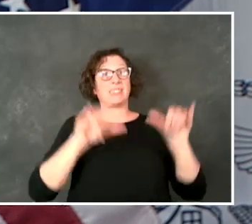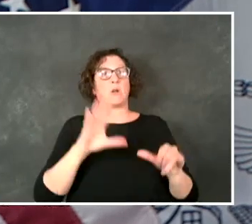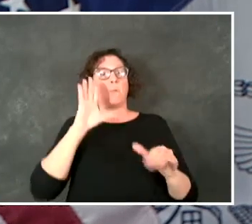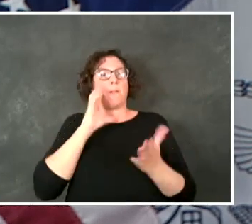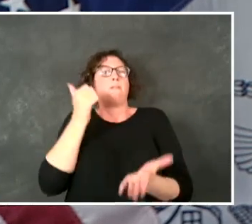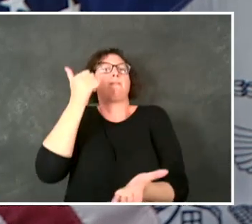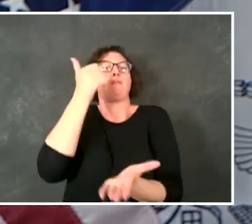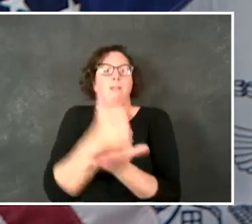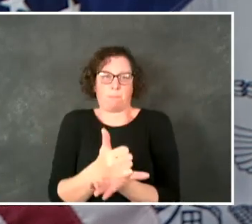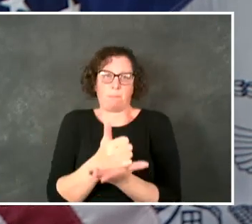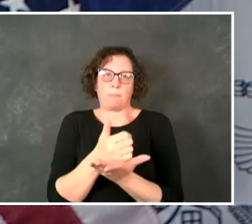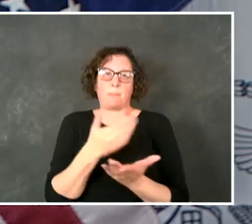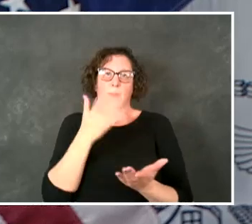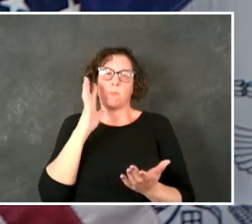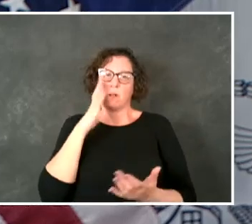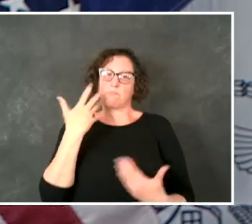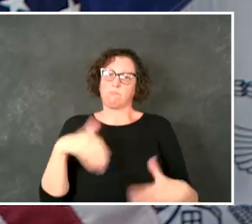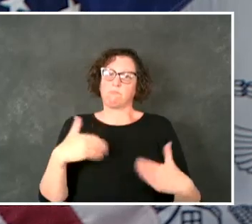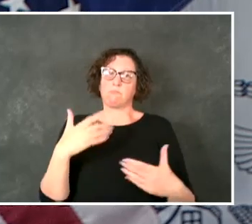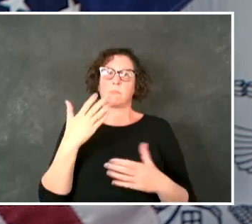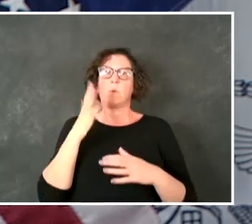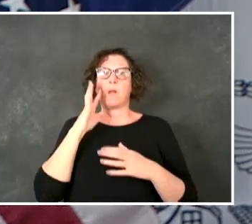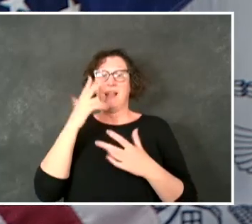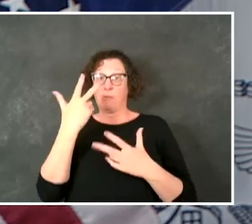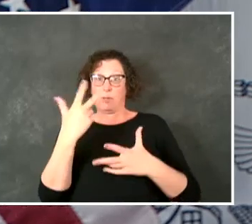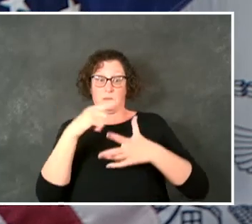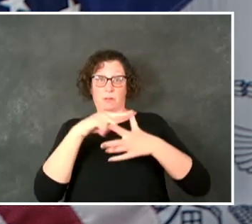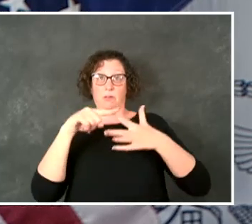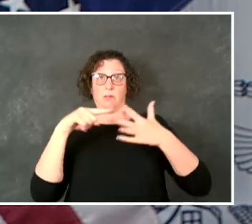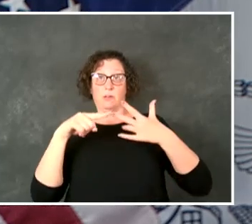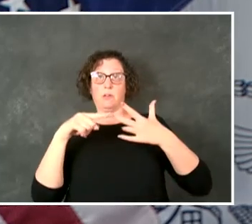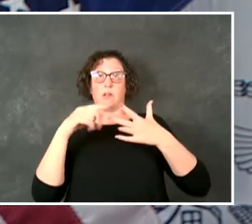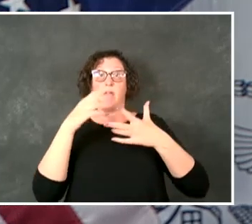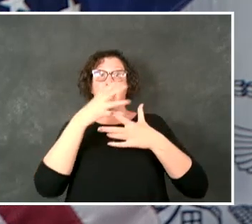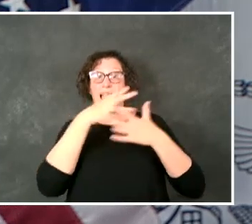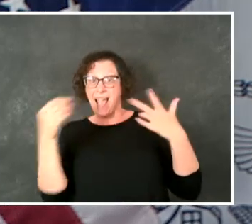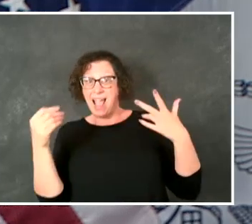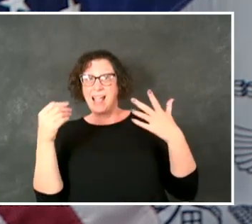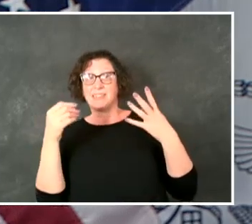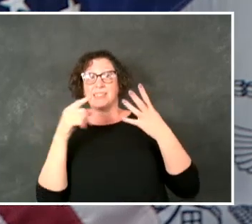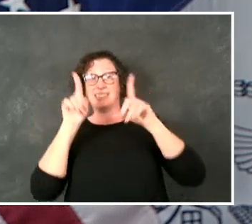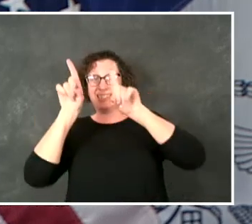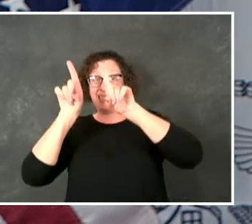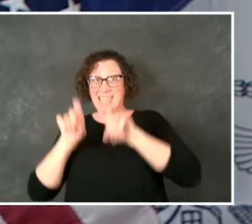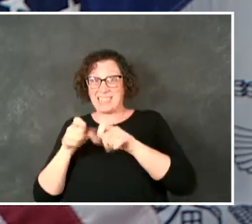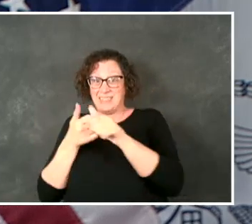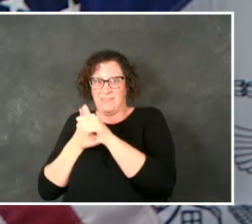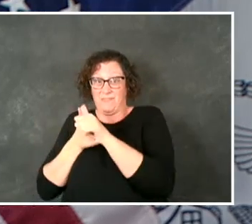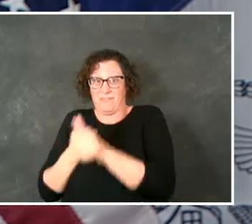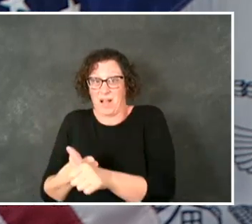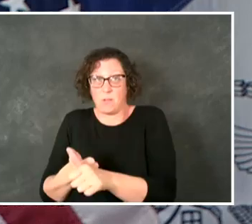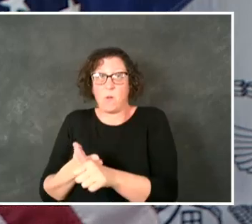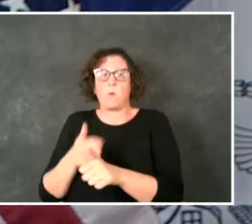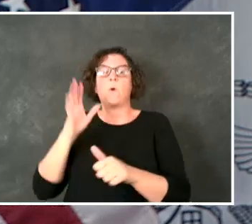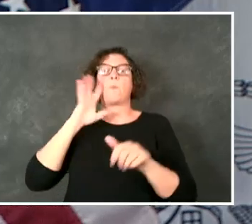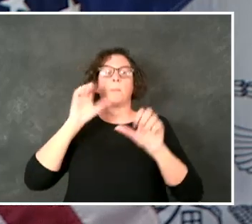EIBNG BUILT NOW. THAT WILL EMPOWER US WITH THE INDICATORS WITH